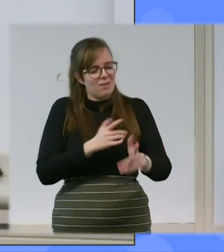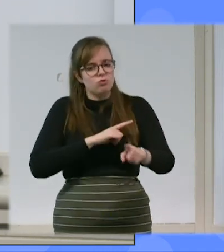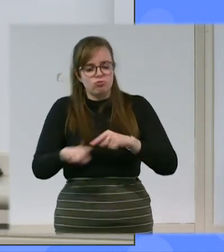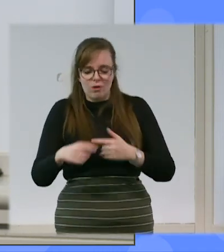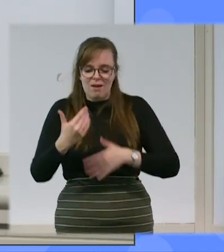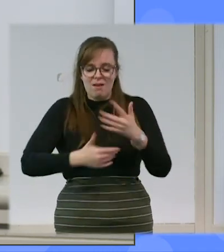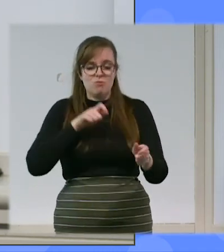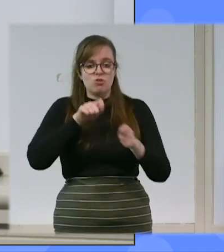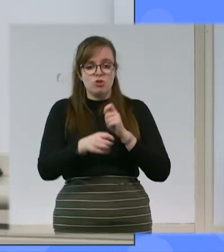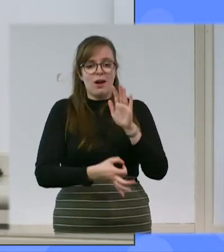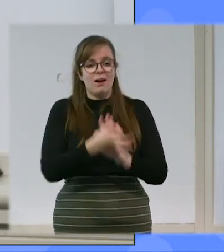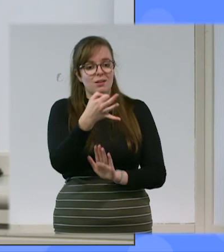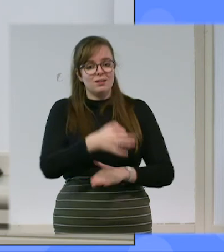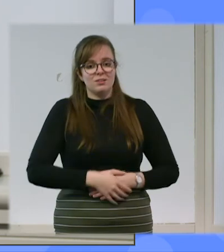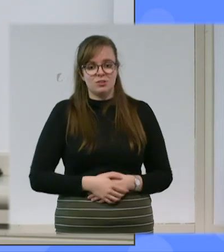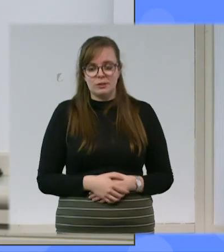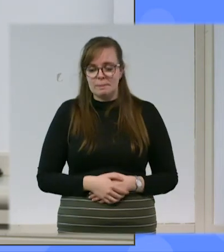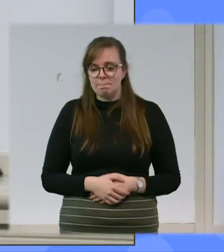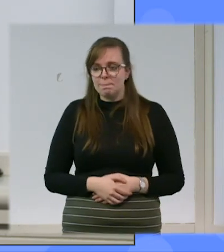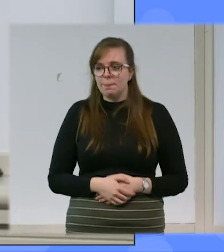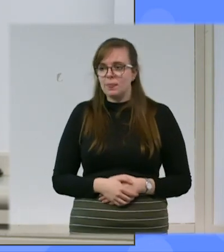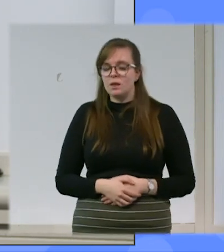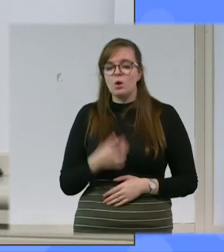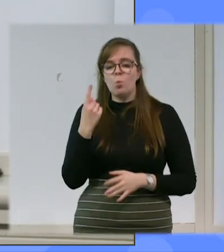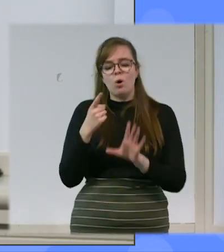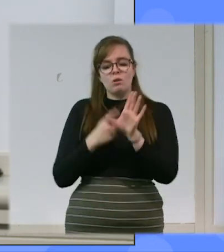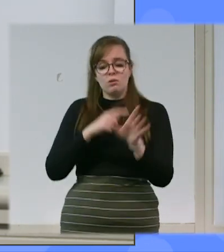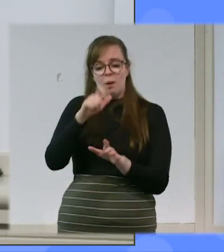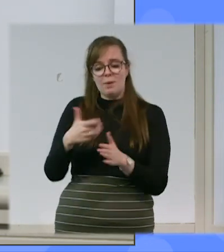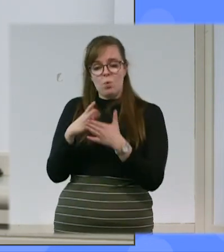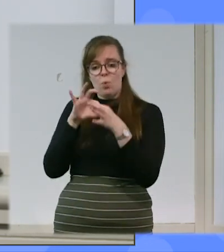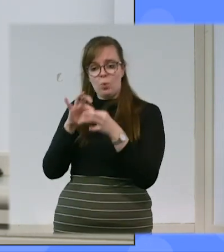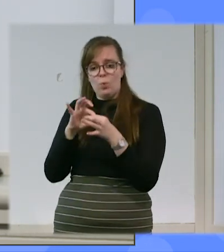change one of the young people that we work with Sam has said that to overcome